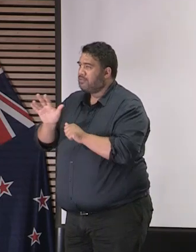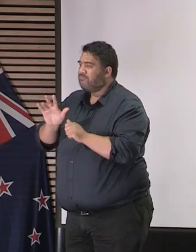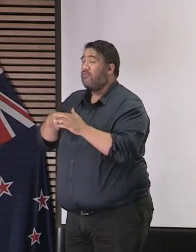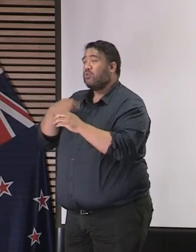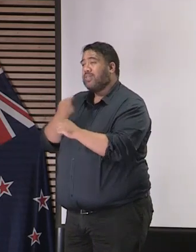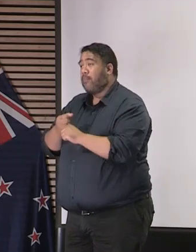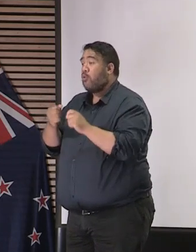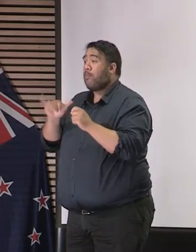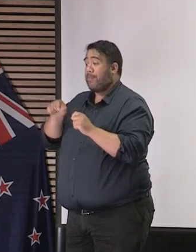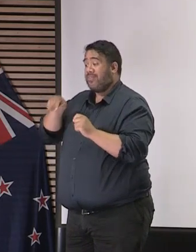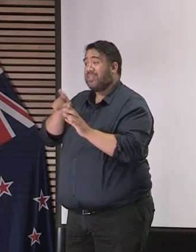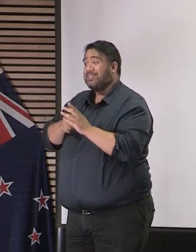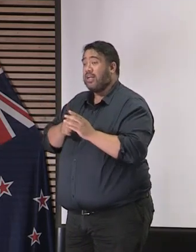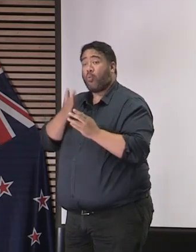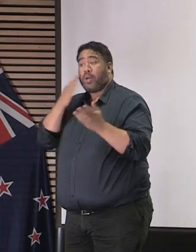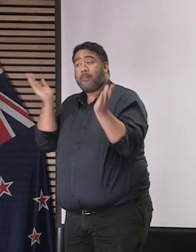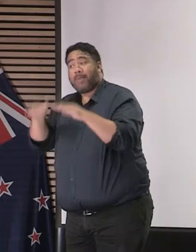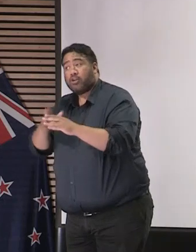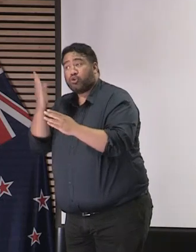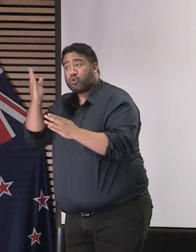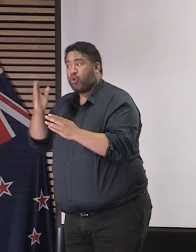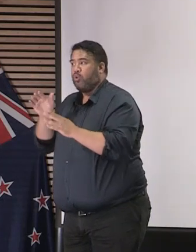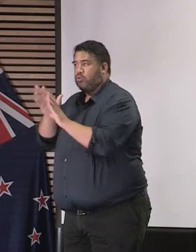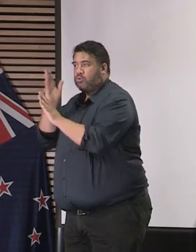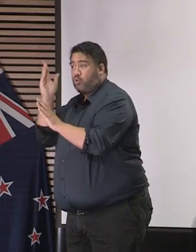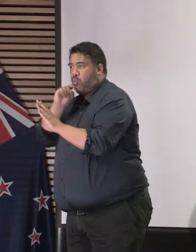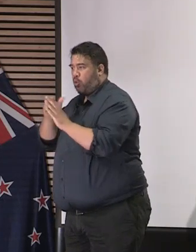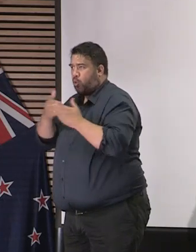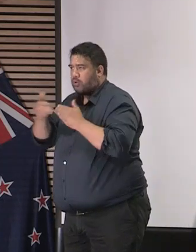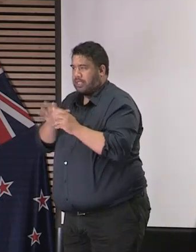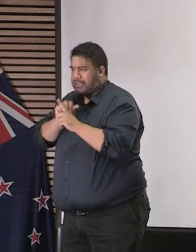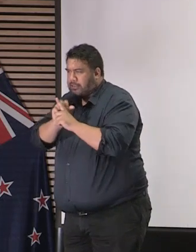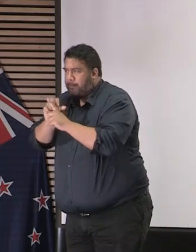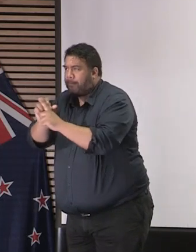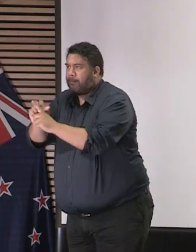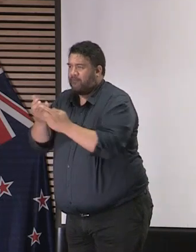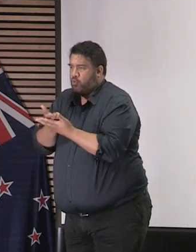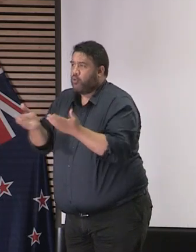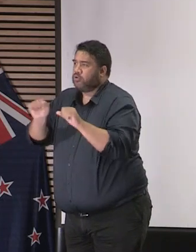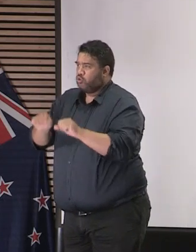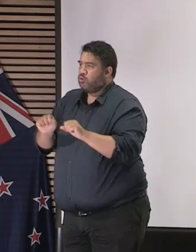big an impact on students' overall learning and that will include potentially some catch